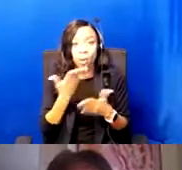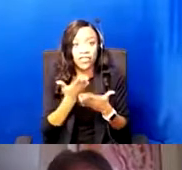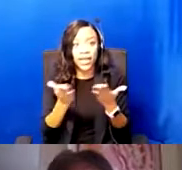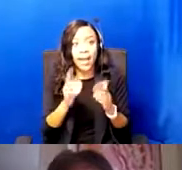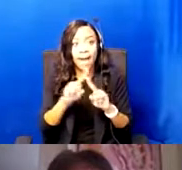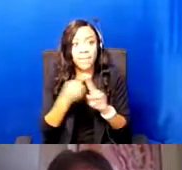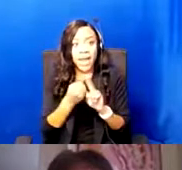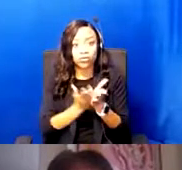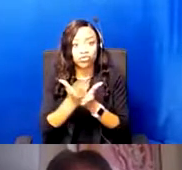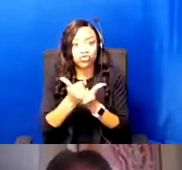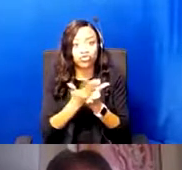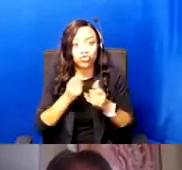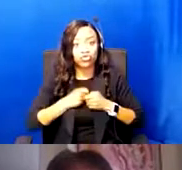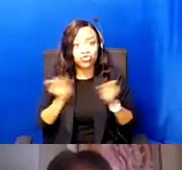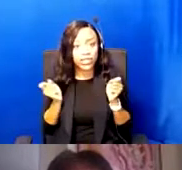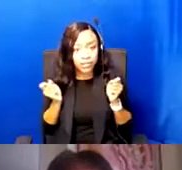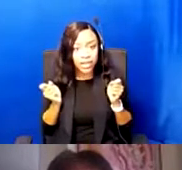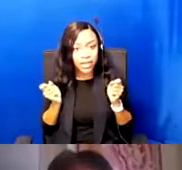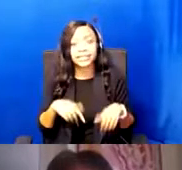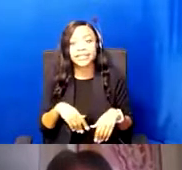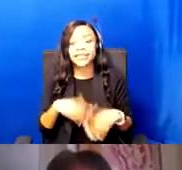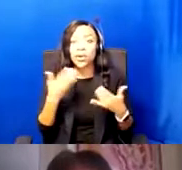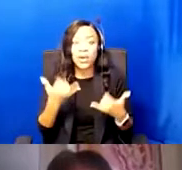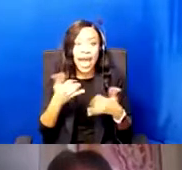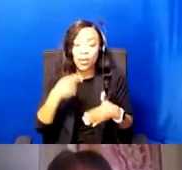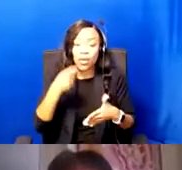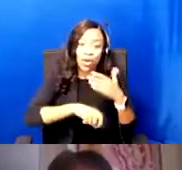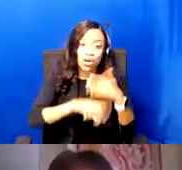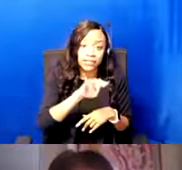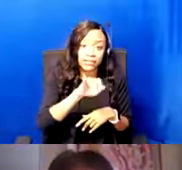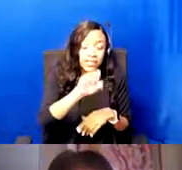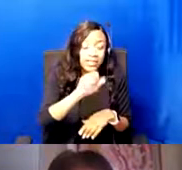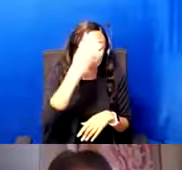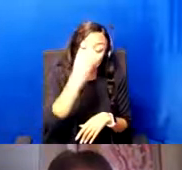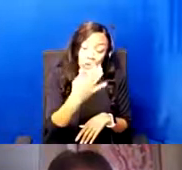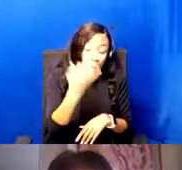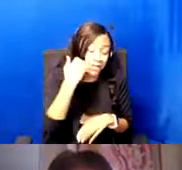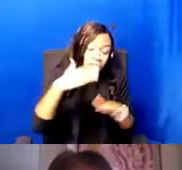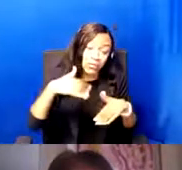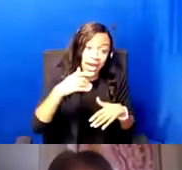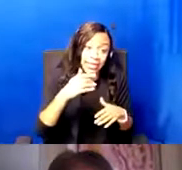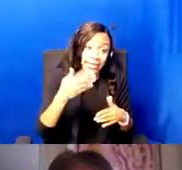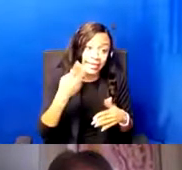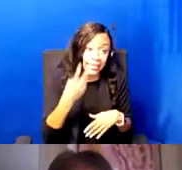deal with the cost of visas. And by the way, if you haven't looked recently, the premium processing fee has gone from 1400